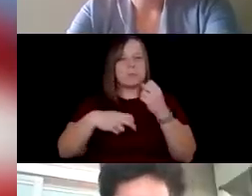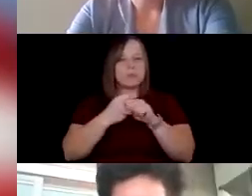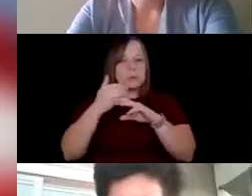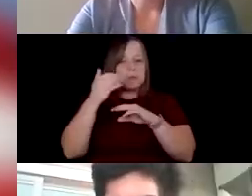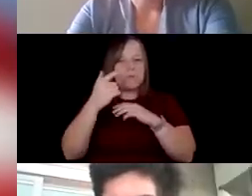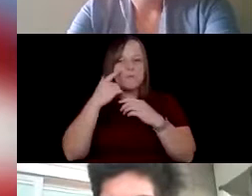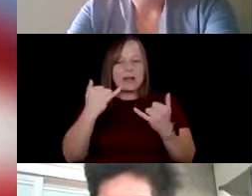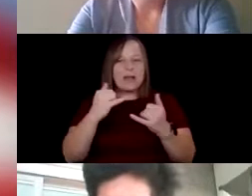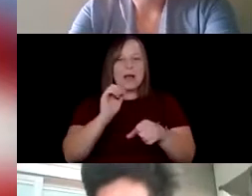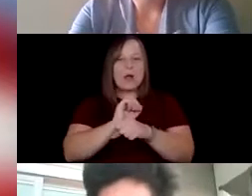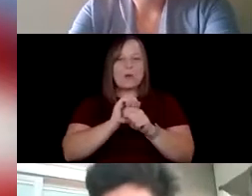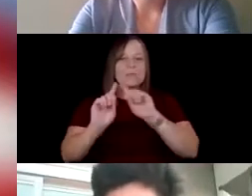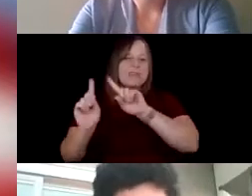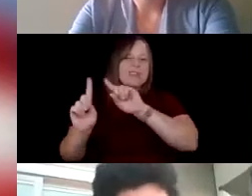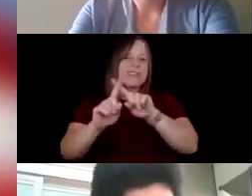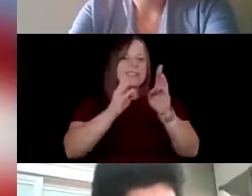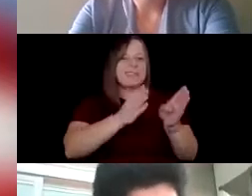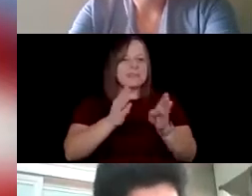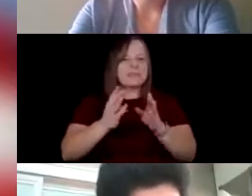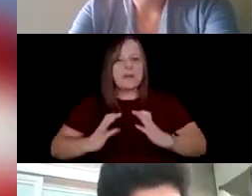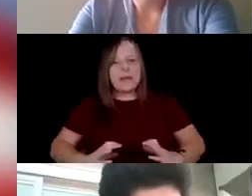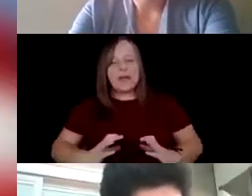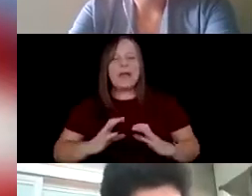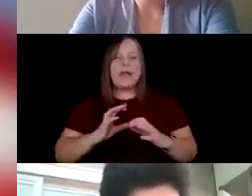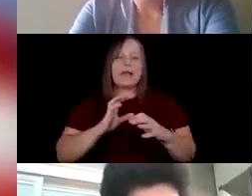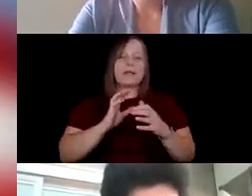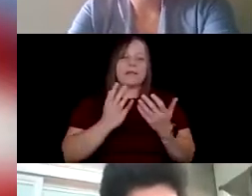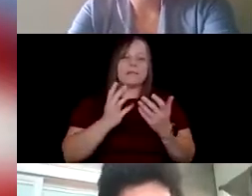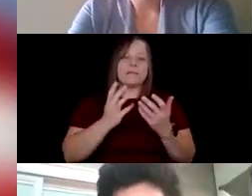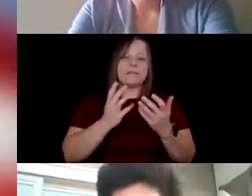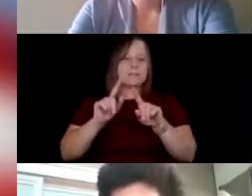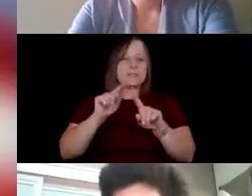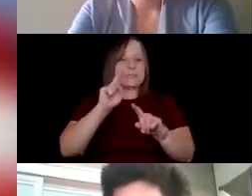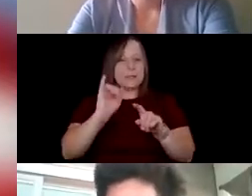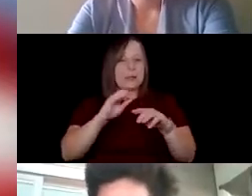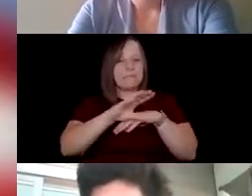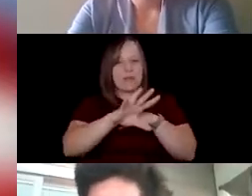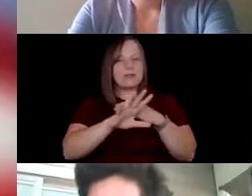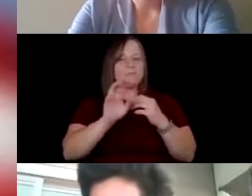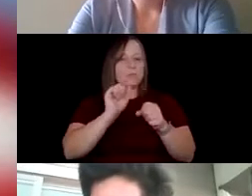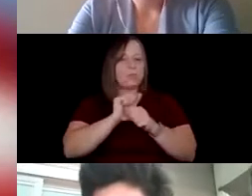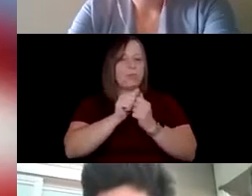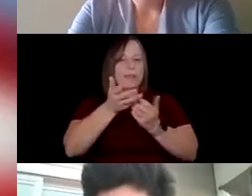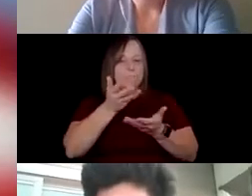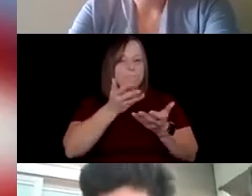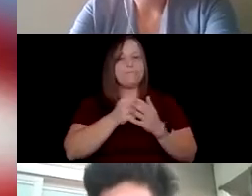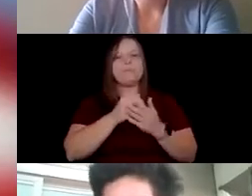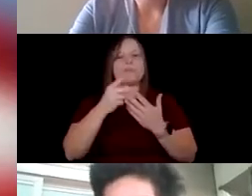and I've worked with a lot of individual clients who are living with the effects of TBI. And this project kind of came out